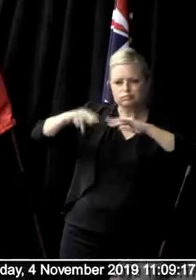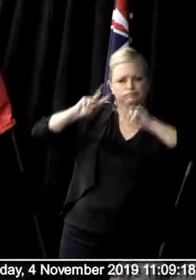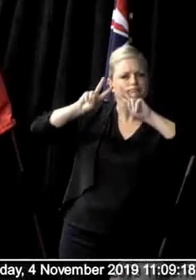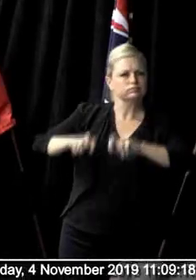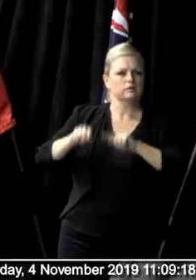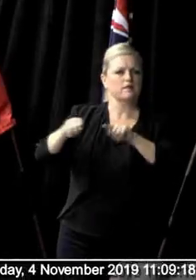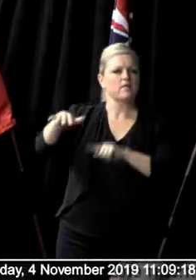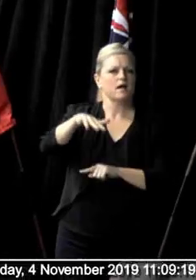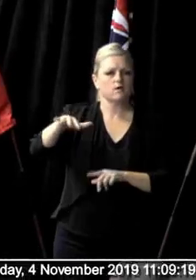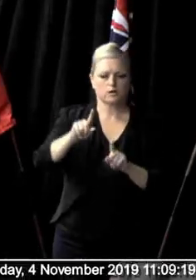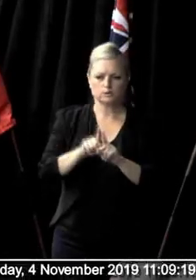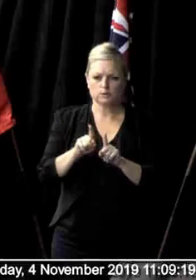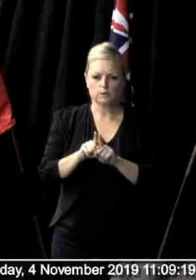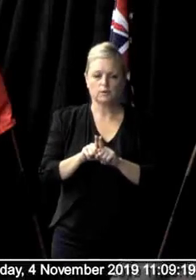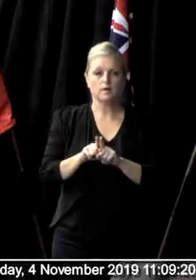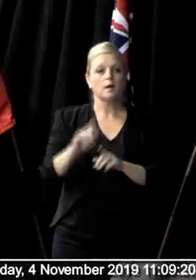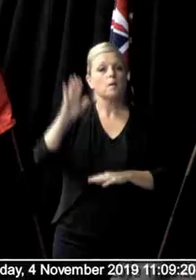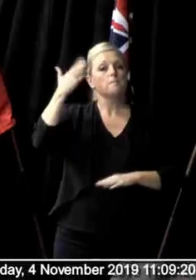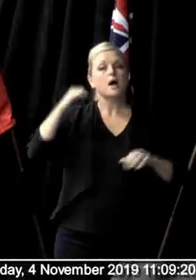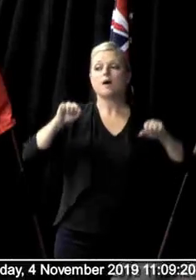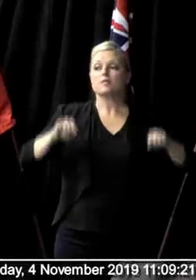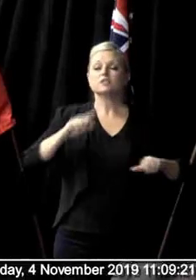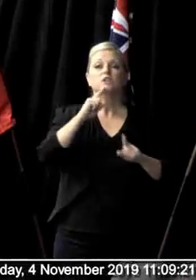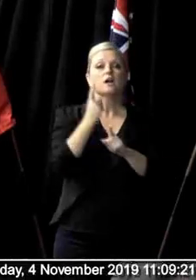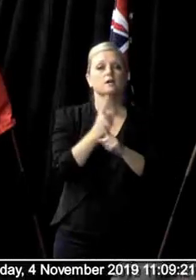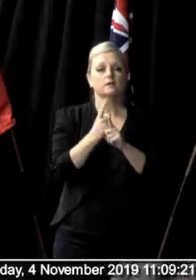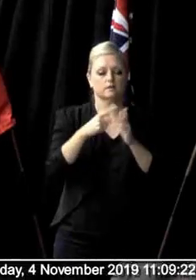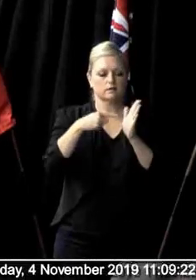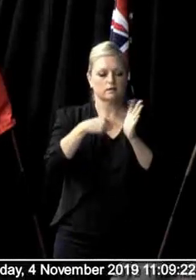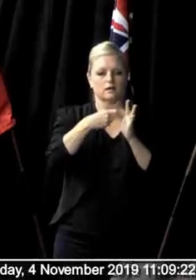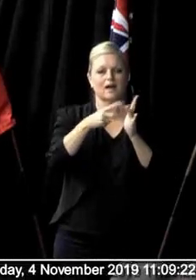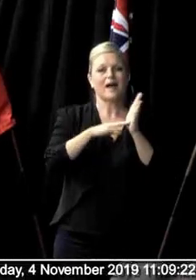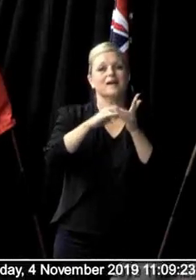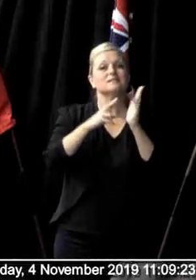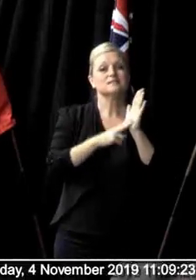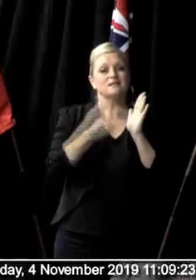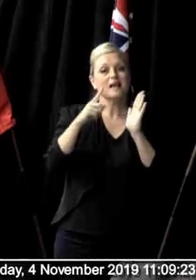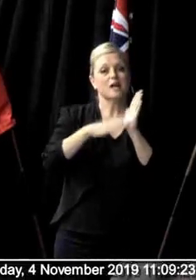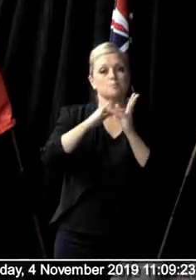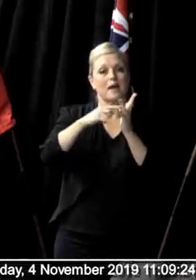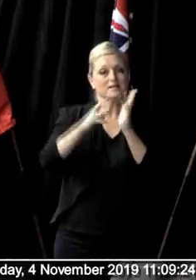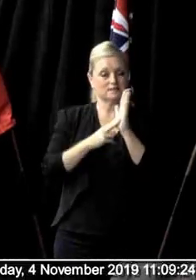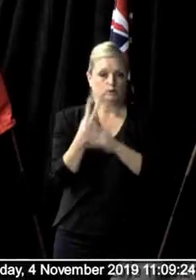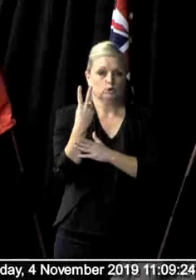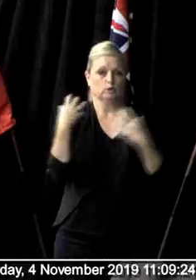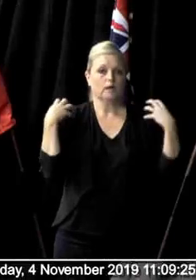As the Chair has indicated, Commissioners Mason and Atkinson are travelling to Palm Island this Friday to commence the very important task